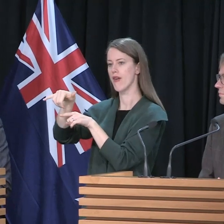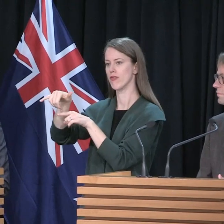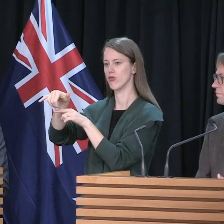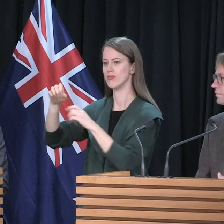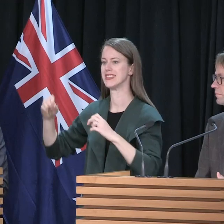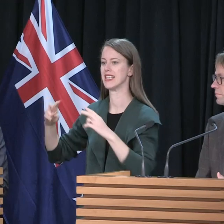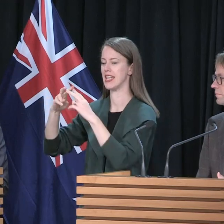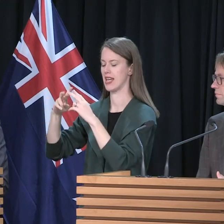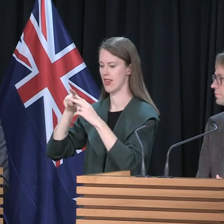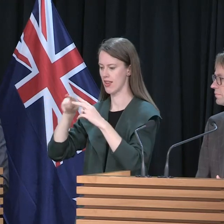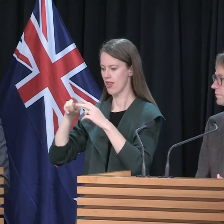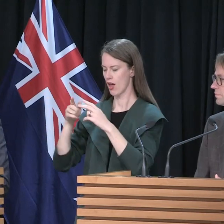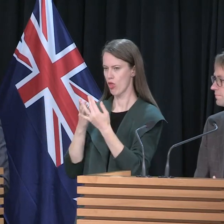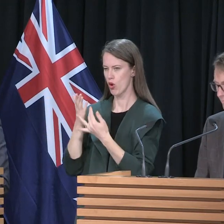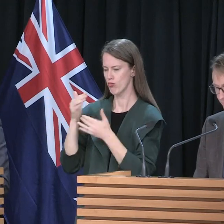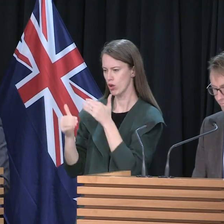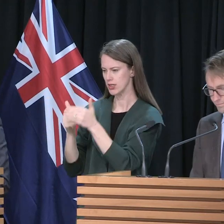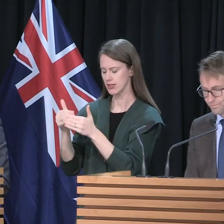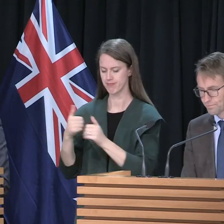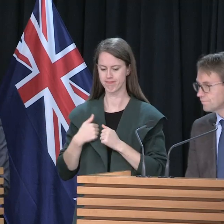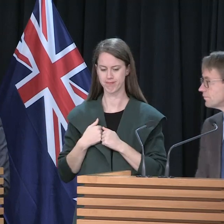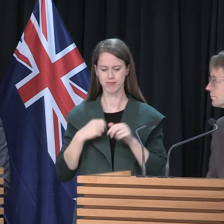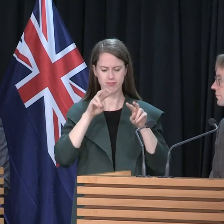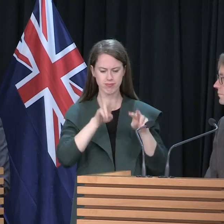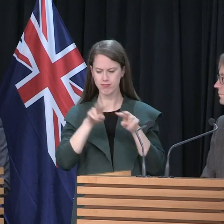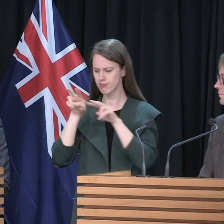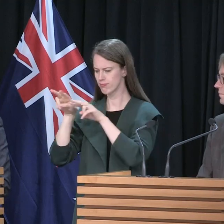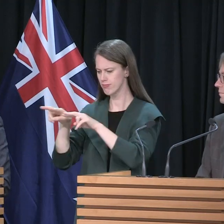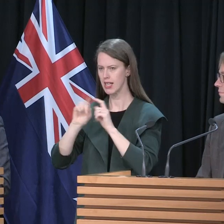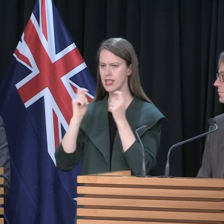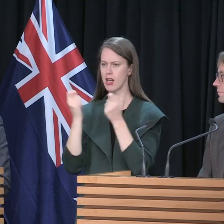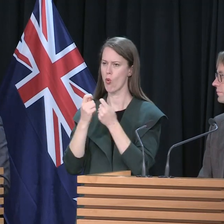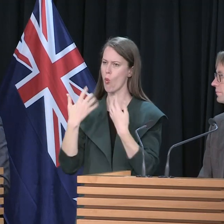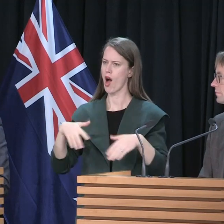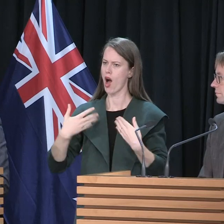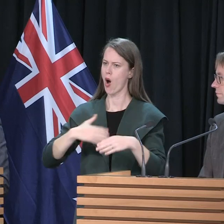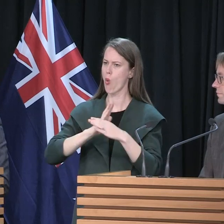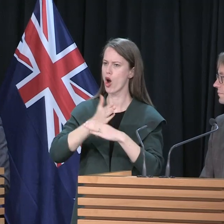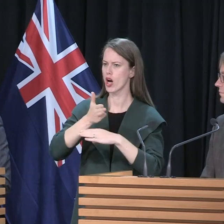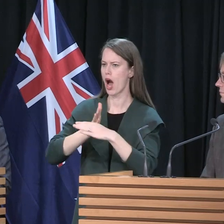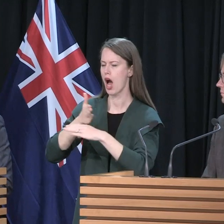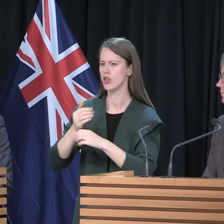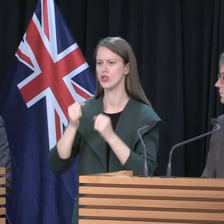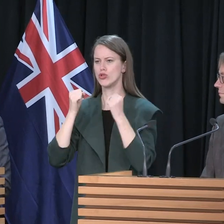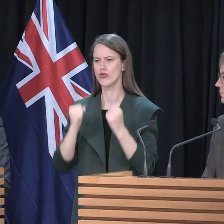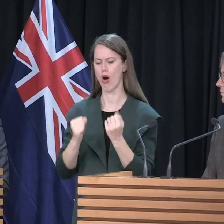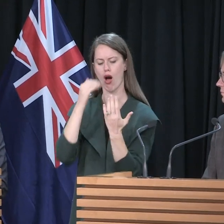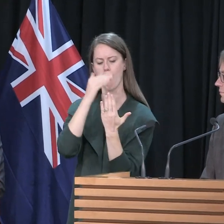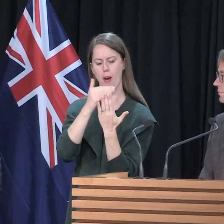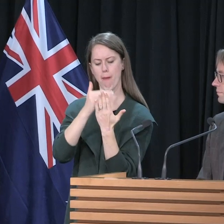there were disembarking passengers on a flight from Sydney who were being processed. At Beth of those